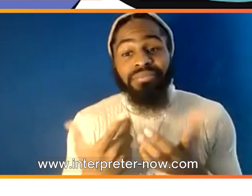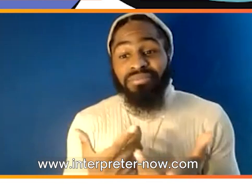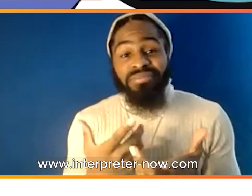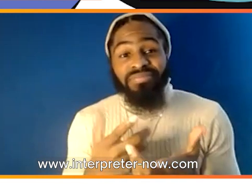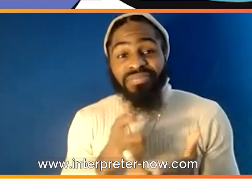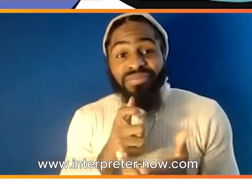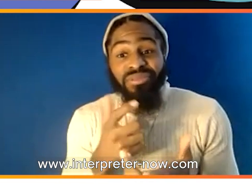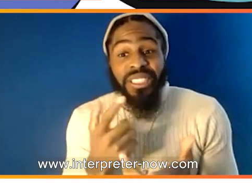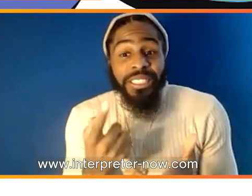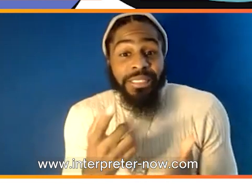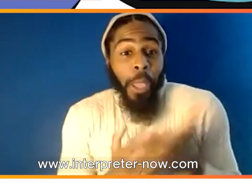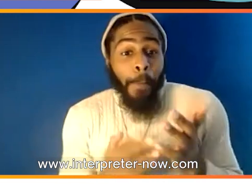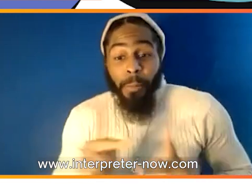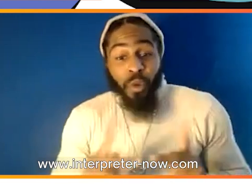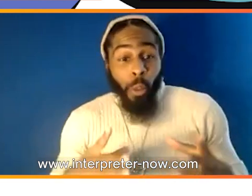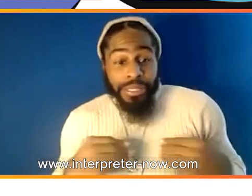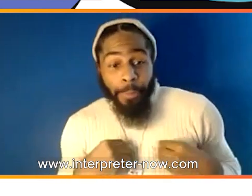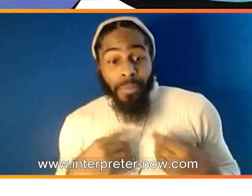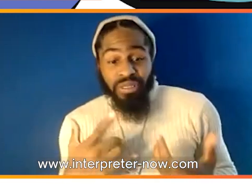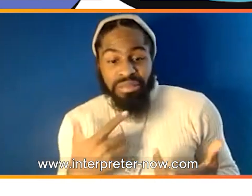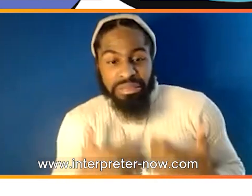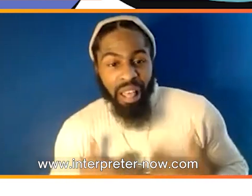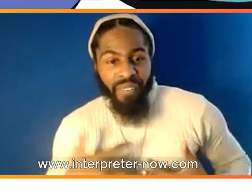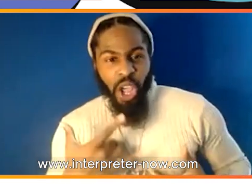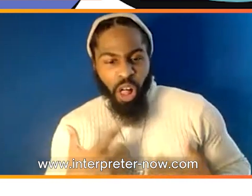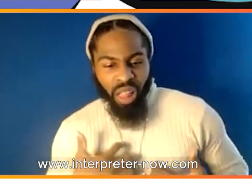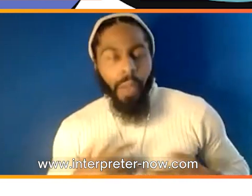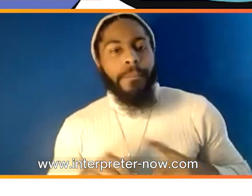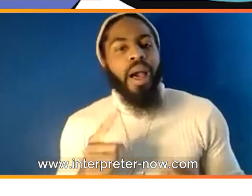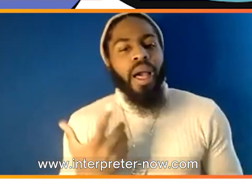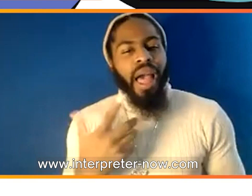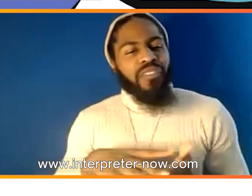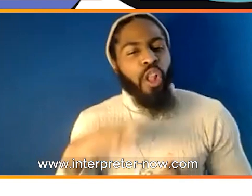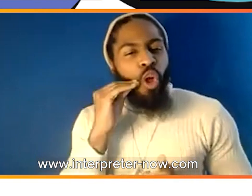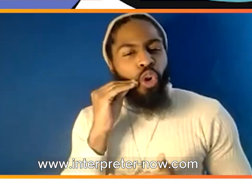things I would do differently next time. One of them, maybe just slow-rolling my involvement